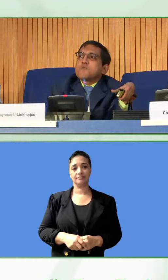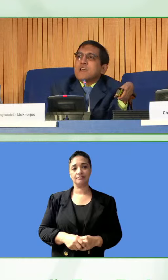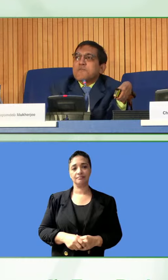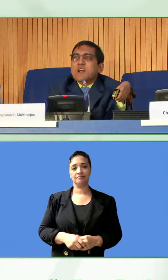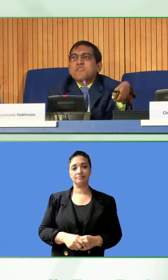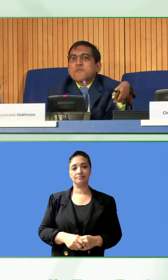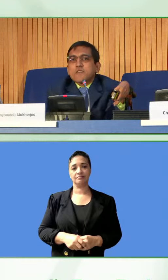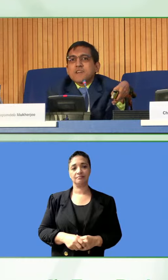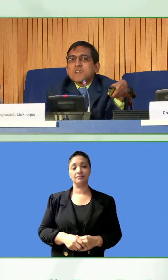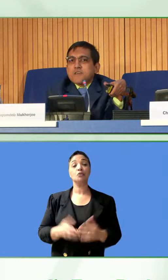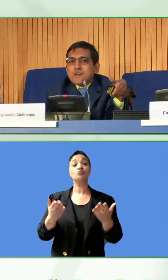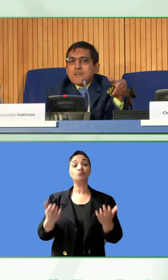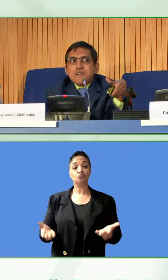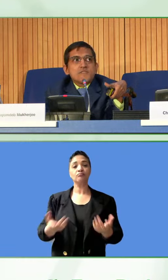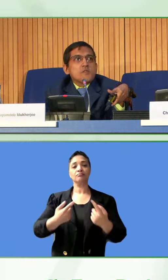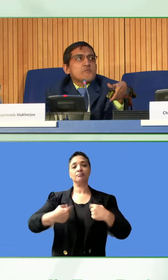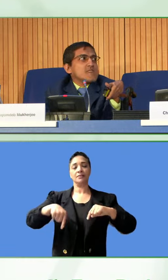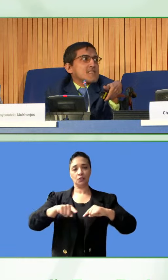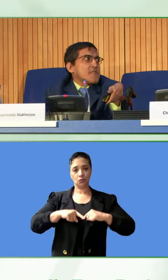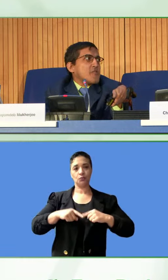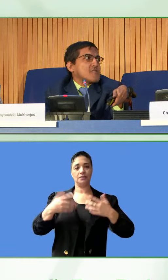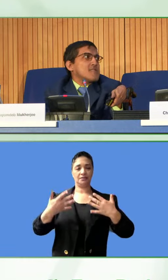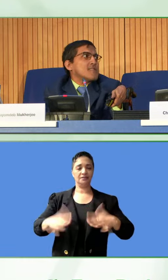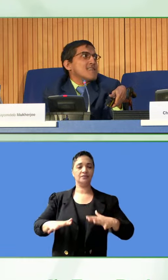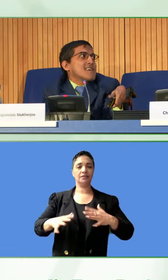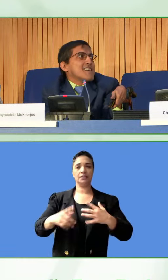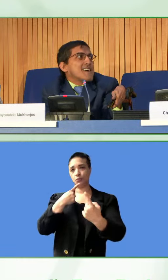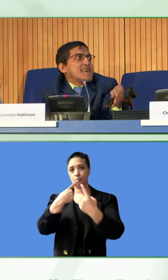We applied for a Zero Project award.